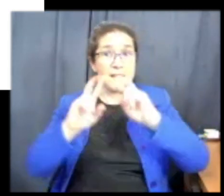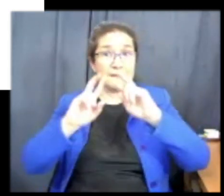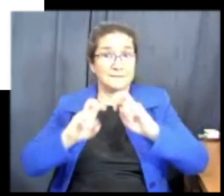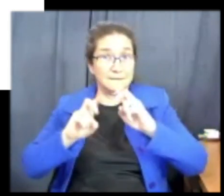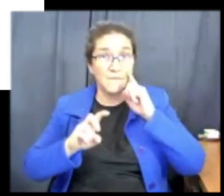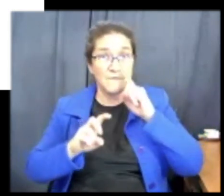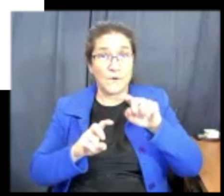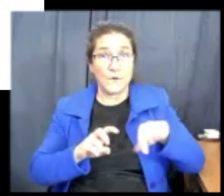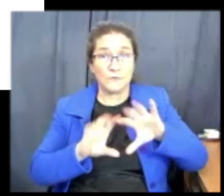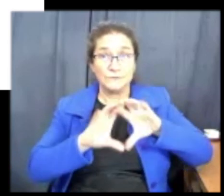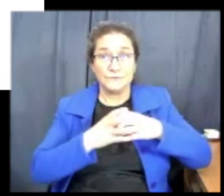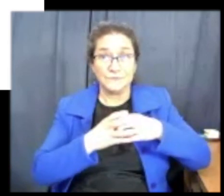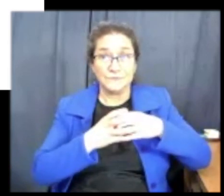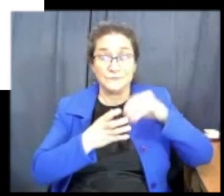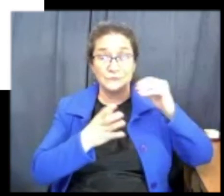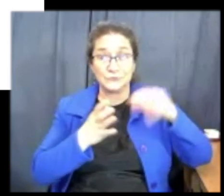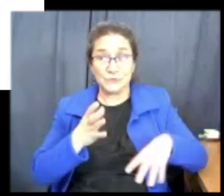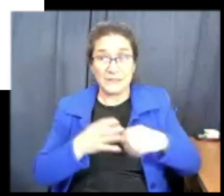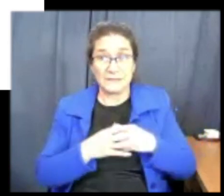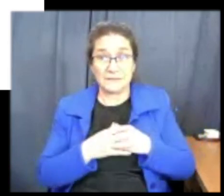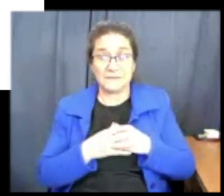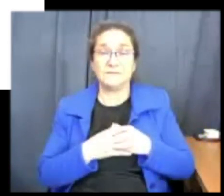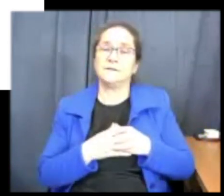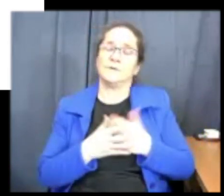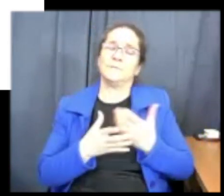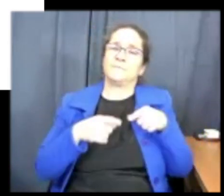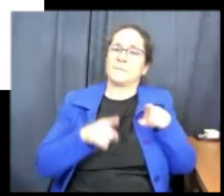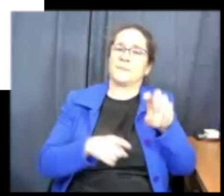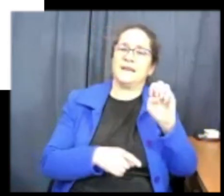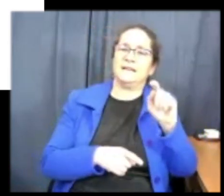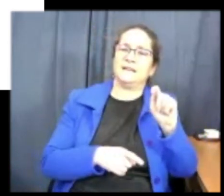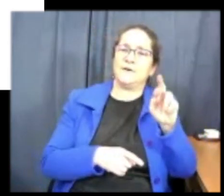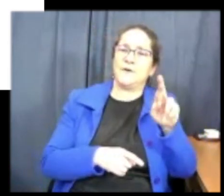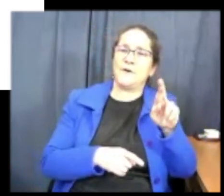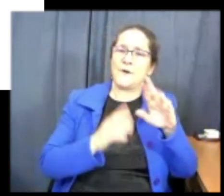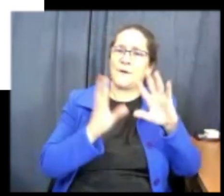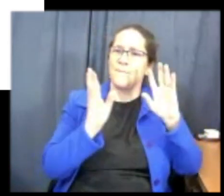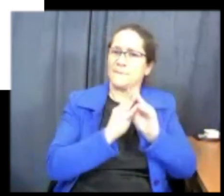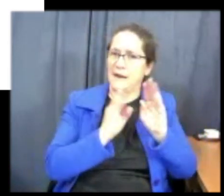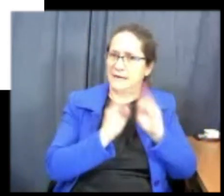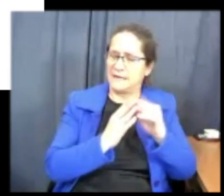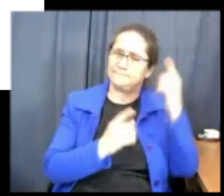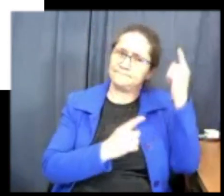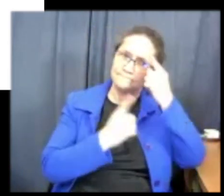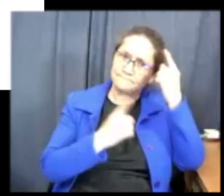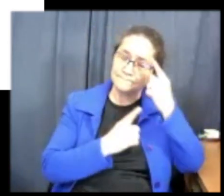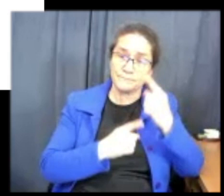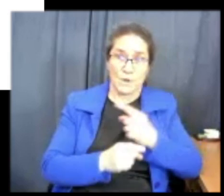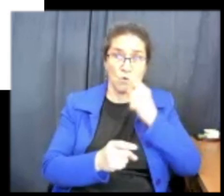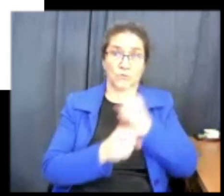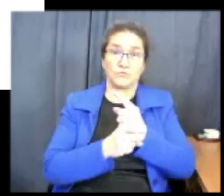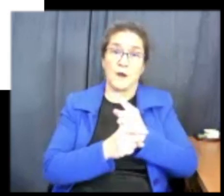So when you are doing your ETR meetings are you using the right assessments for the students?